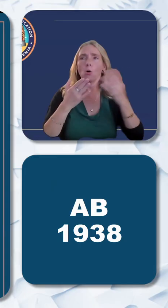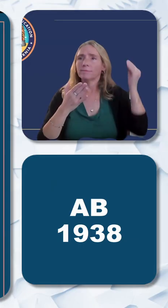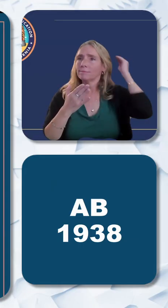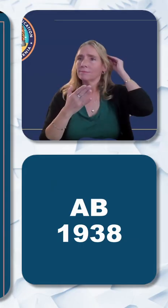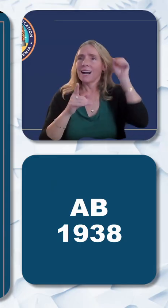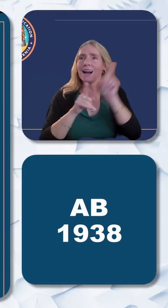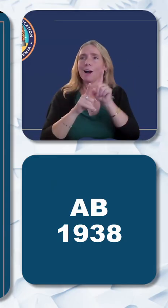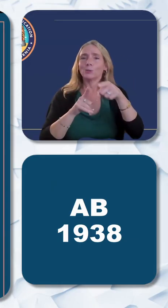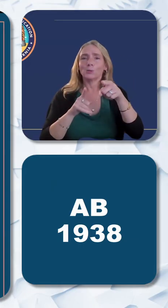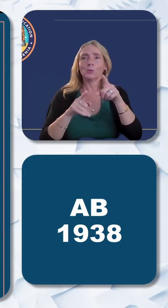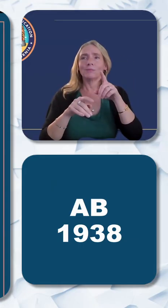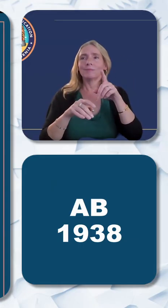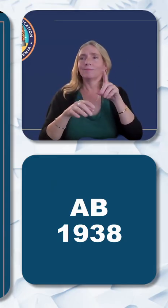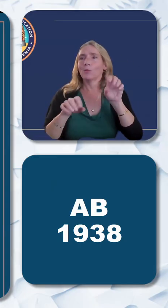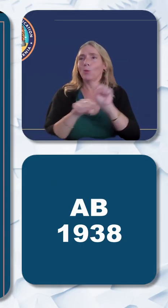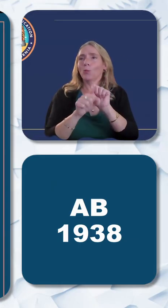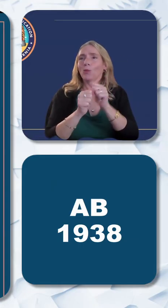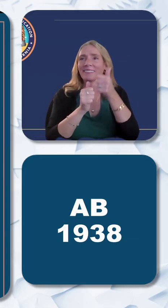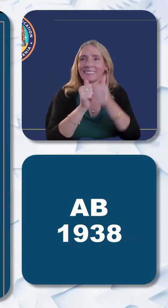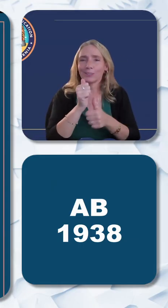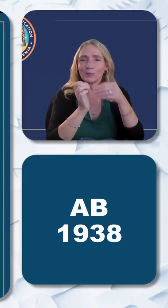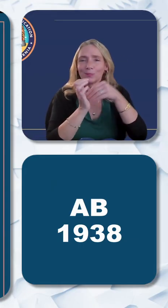This is critical, and this is something that should be